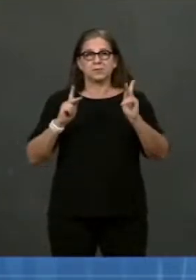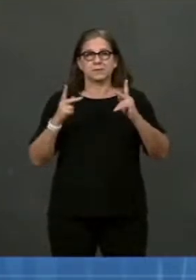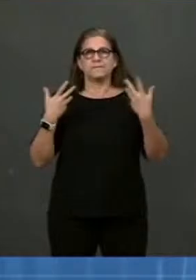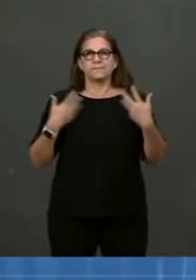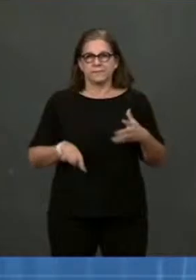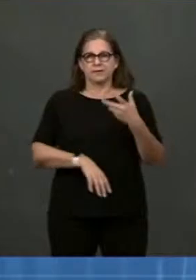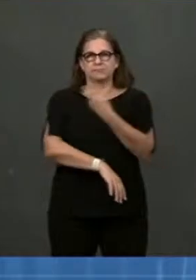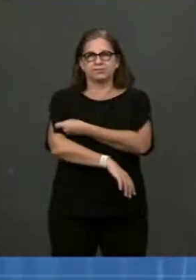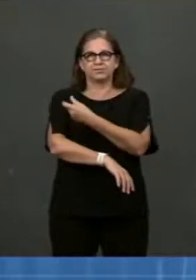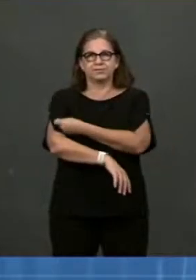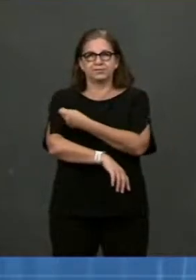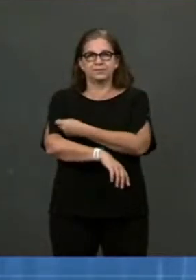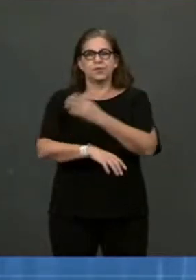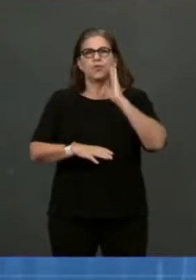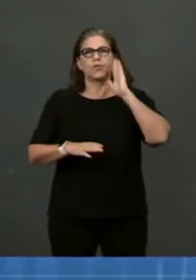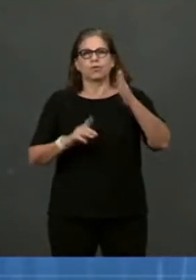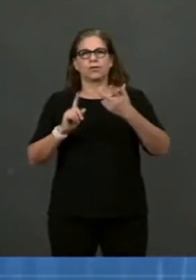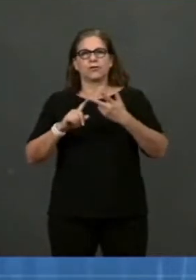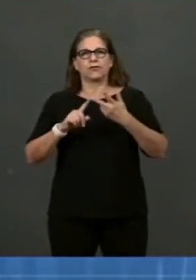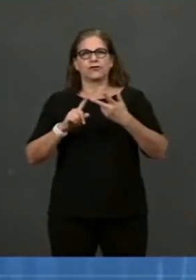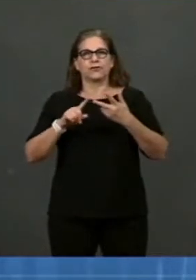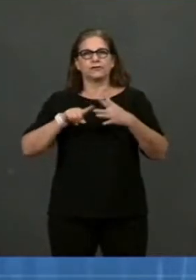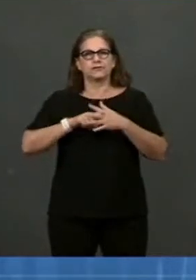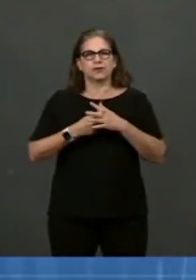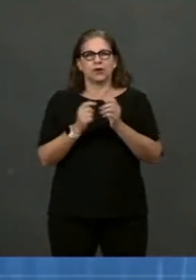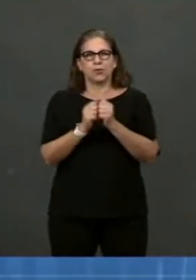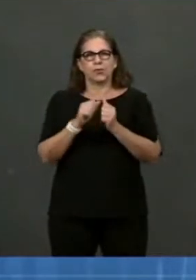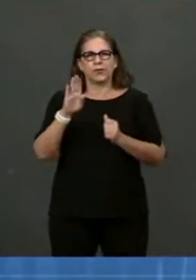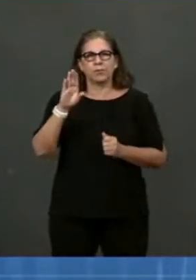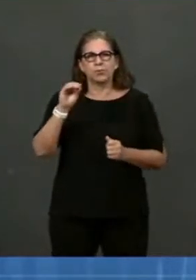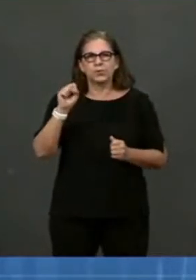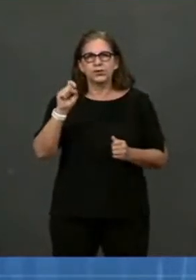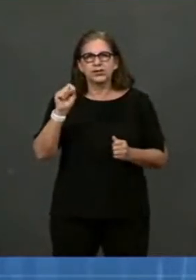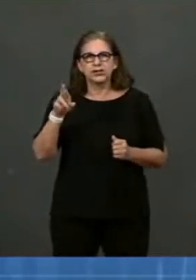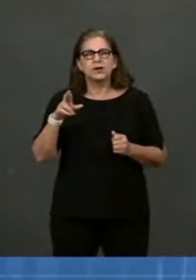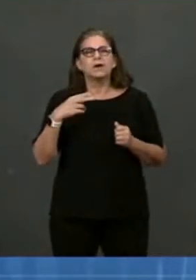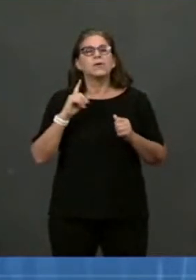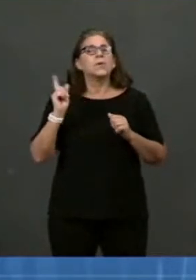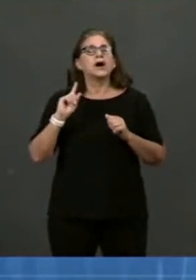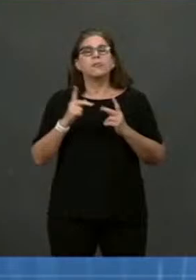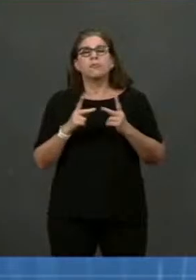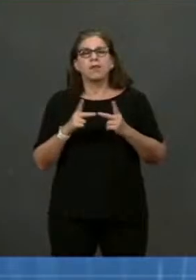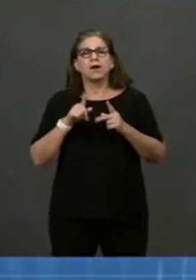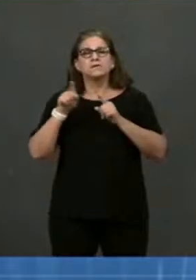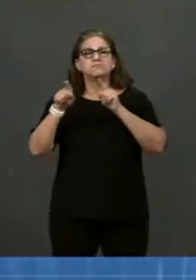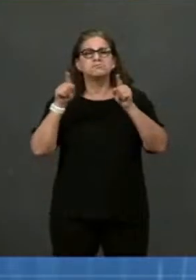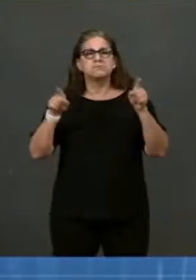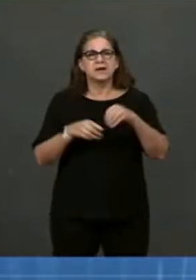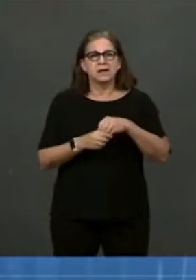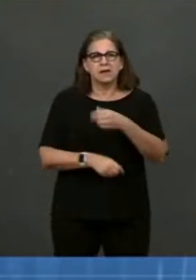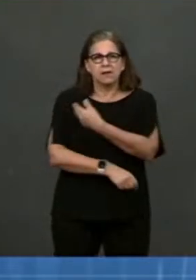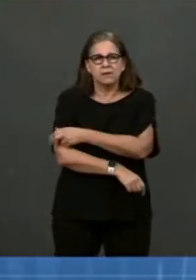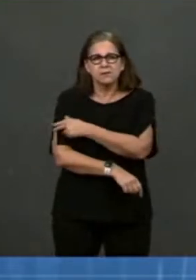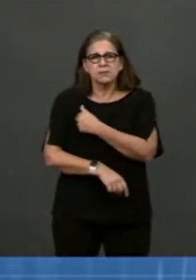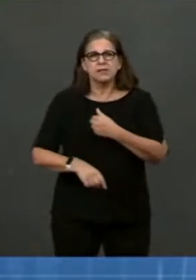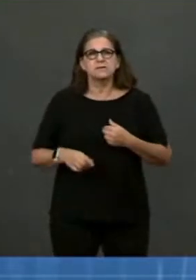TENS OF MILLIONS OF AMERICANS BECAME ELIGIBLE TO PROTECTION FROM A VACCINE BOOSTER SHOT.